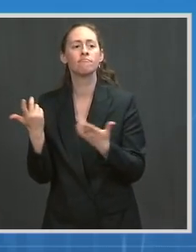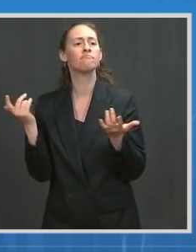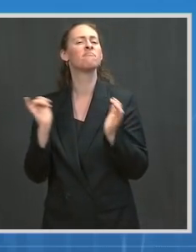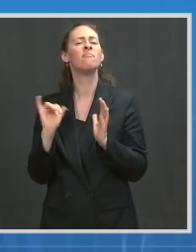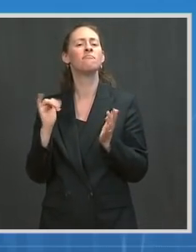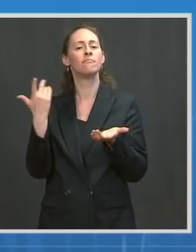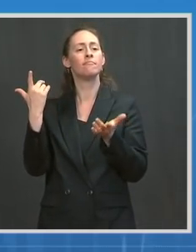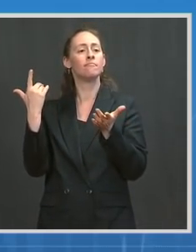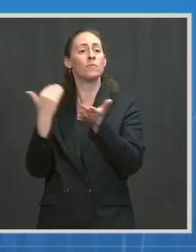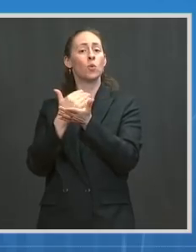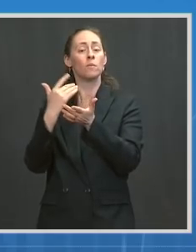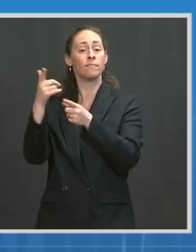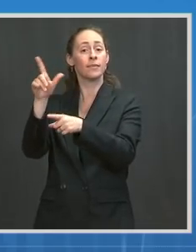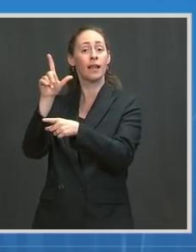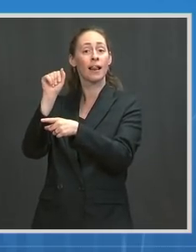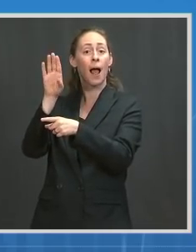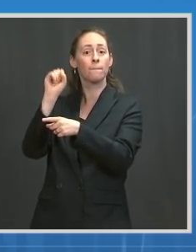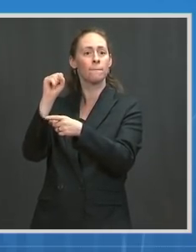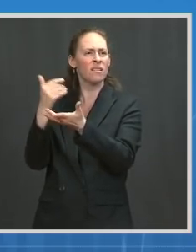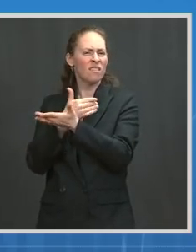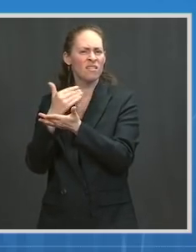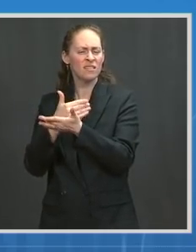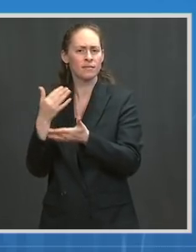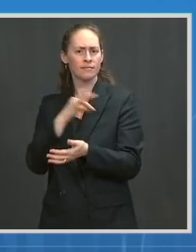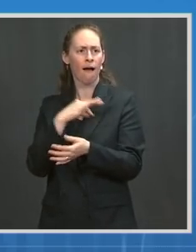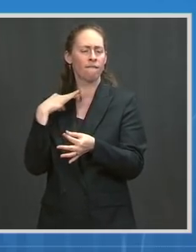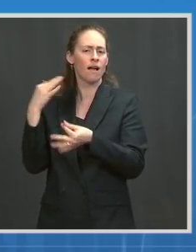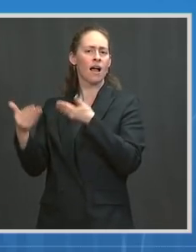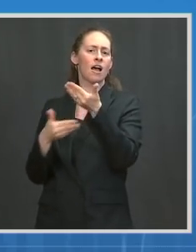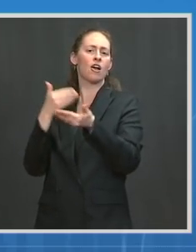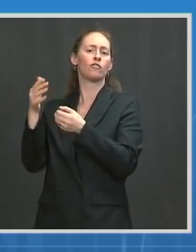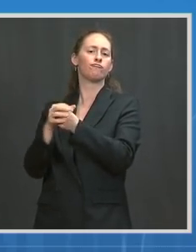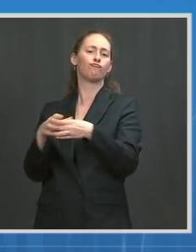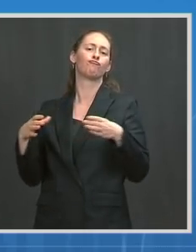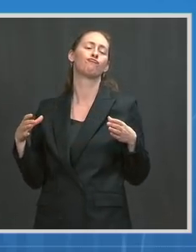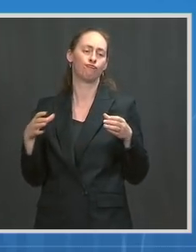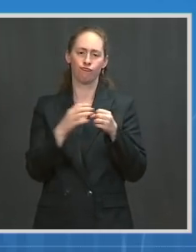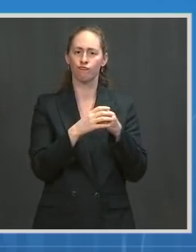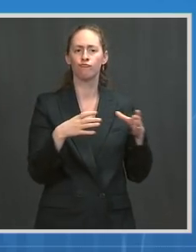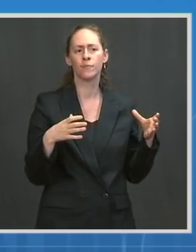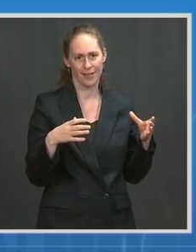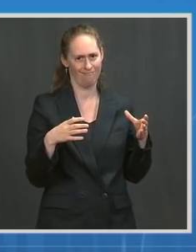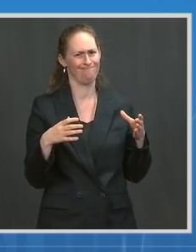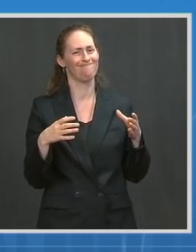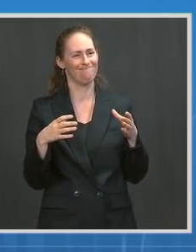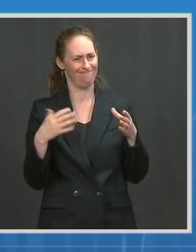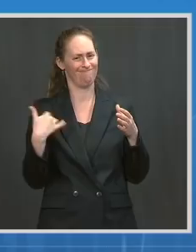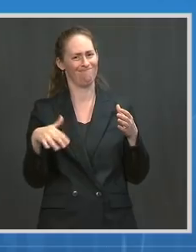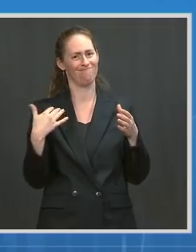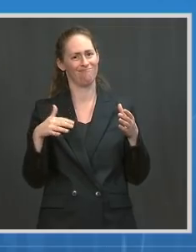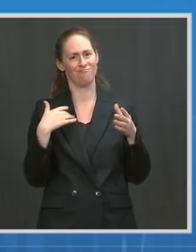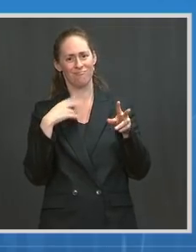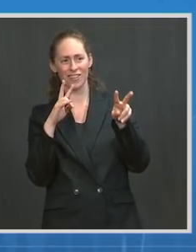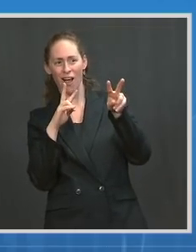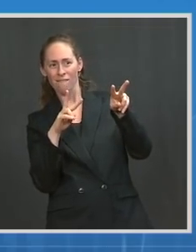We are really excited about what this will -- this support will mean for our nation's public health capability now and into the future.